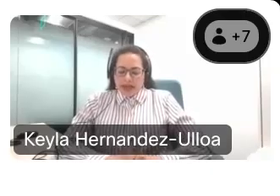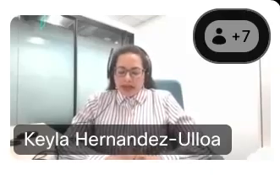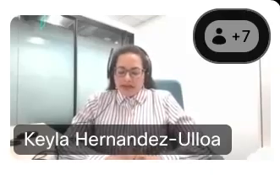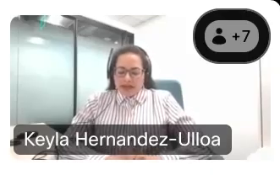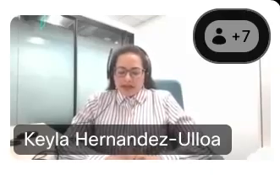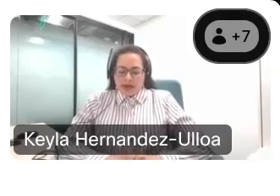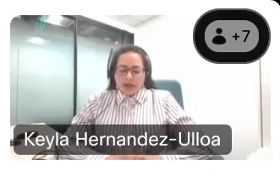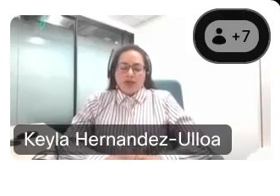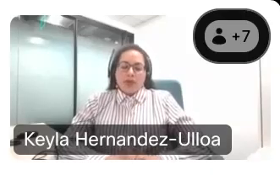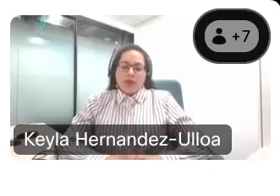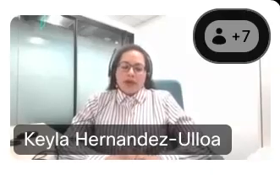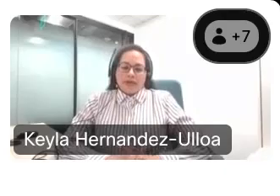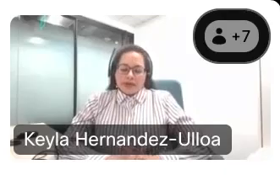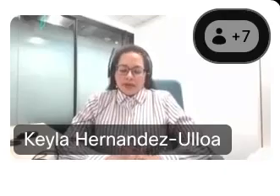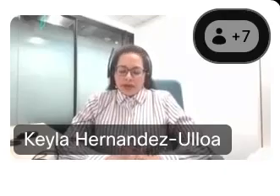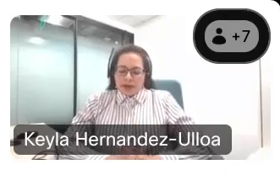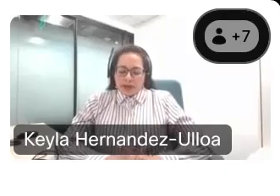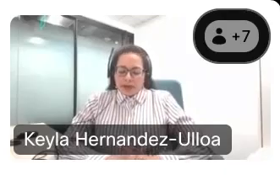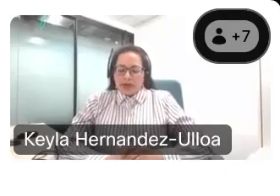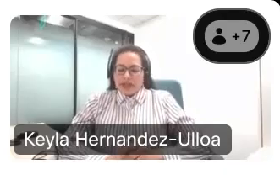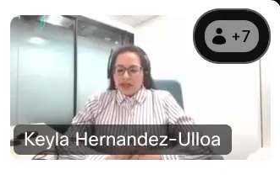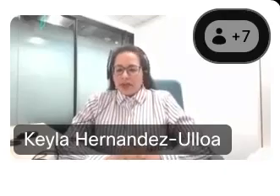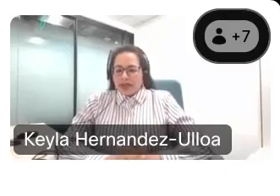The FCC Consumer and Governmental Affairs Bureau, CGB,